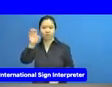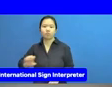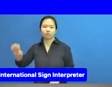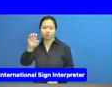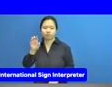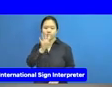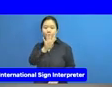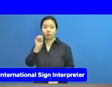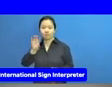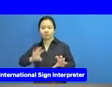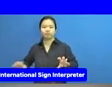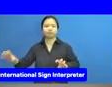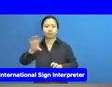to the Music Moves Europe-initiative.